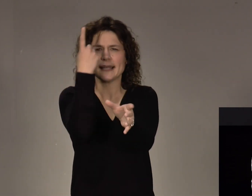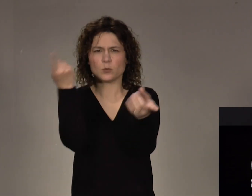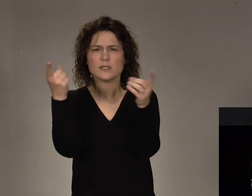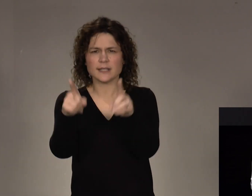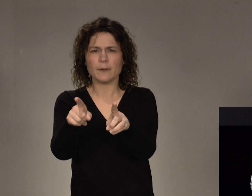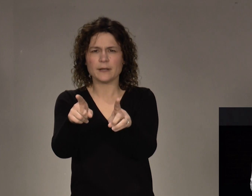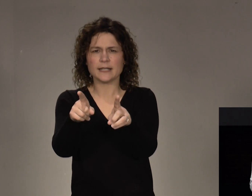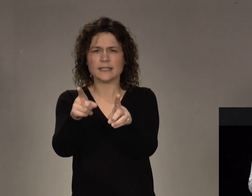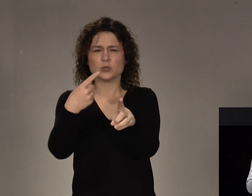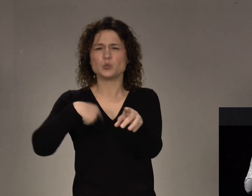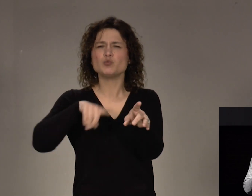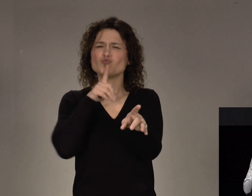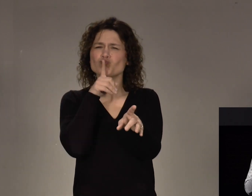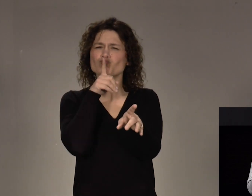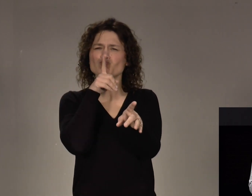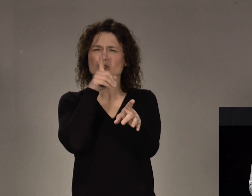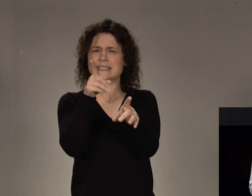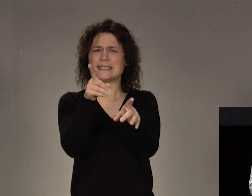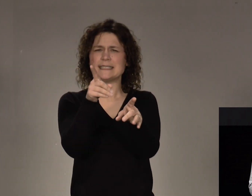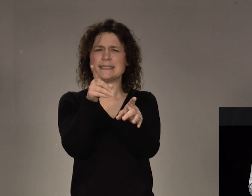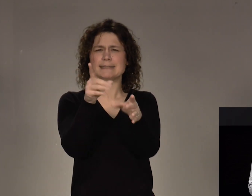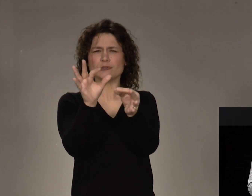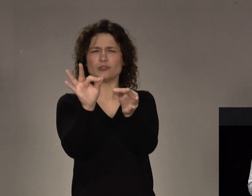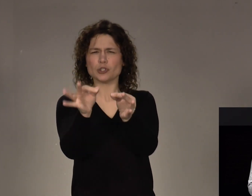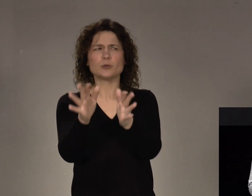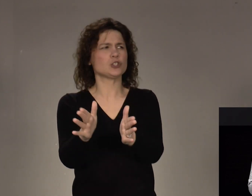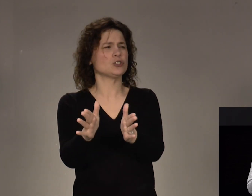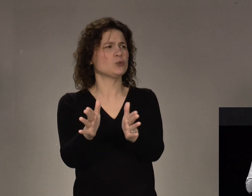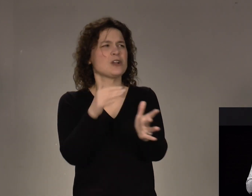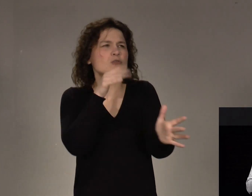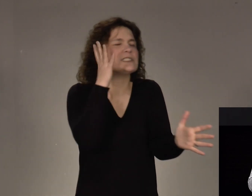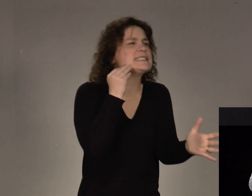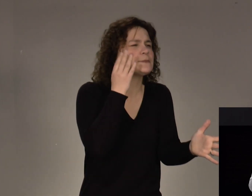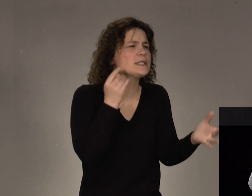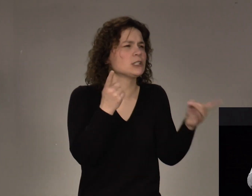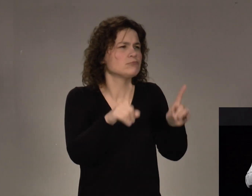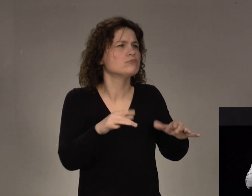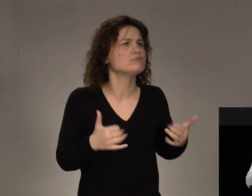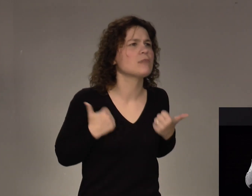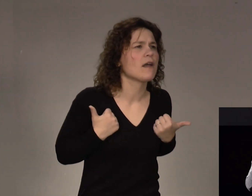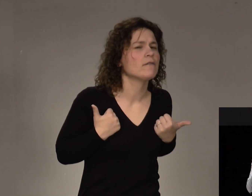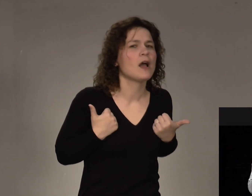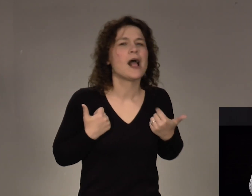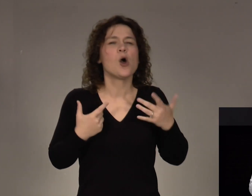interpreters. We don't just experience life. We experience life and then we